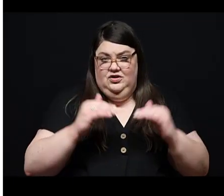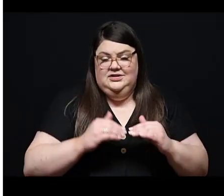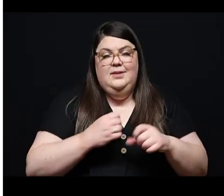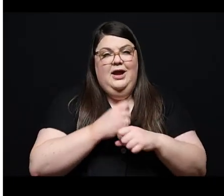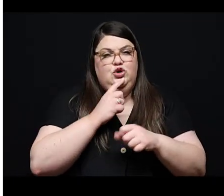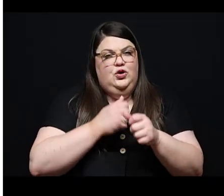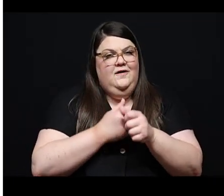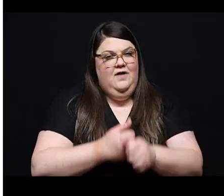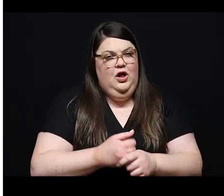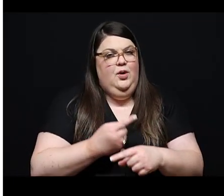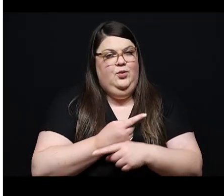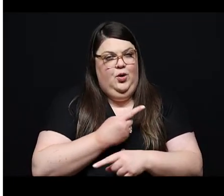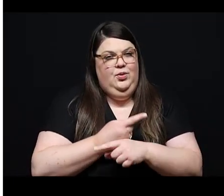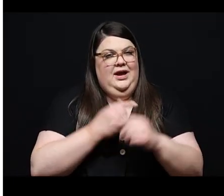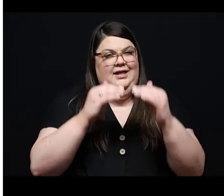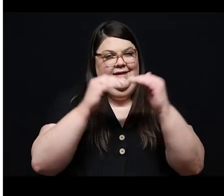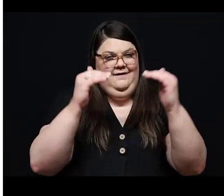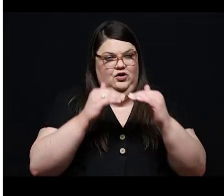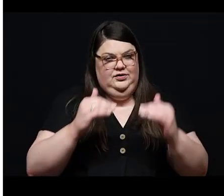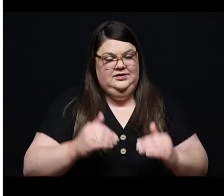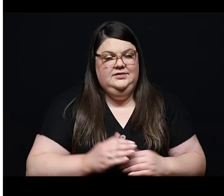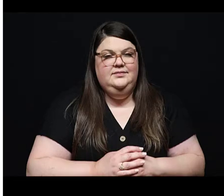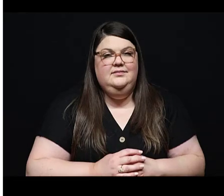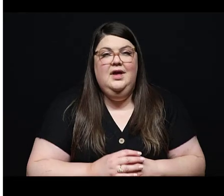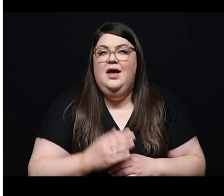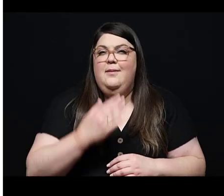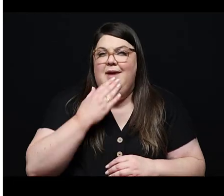Where possible, use heading levels in numerical sequence.